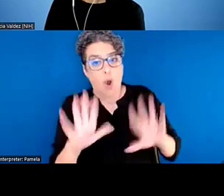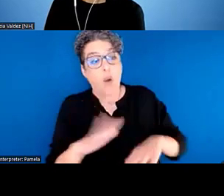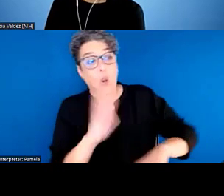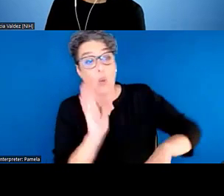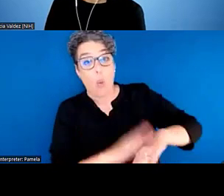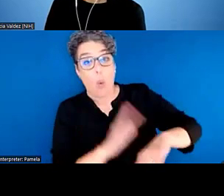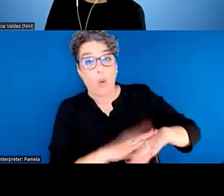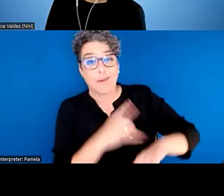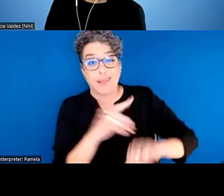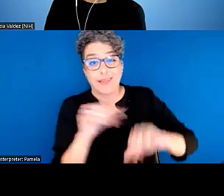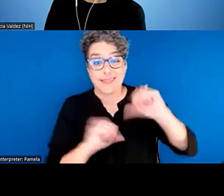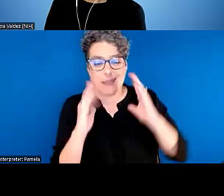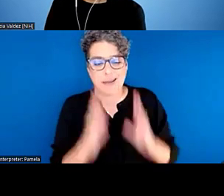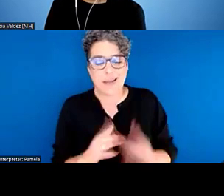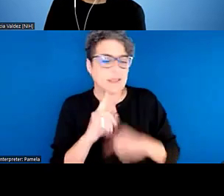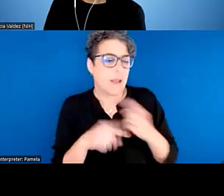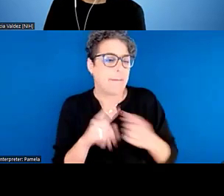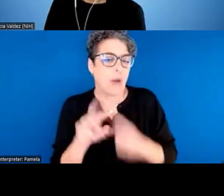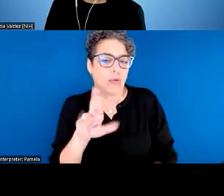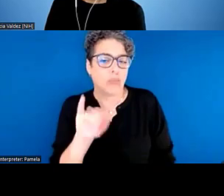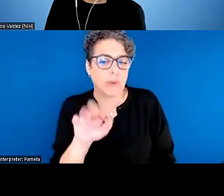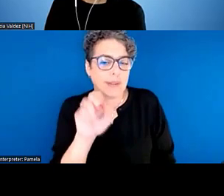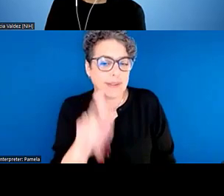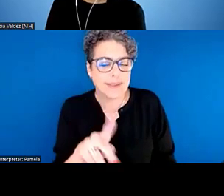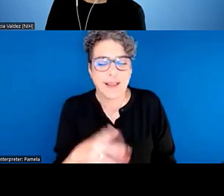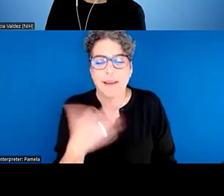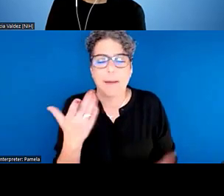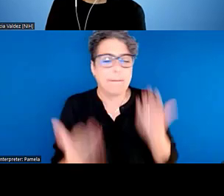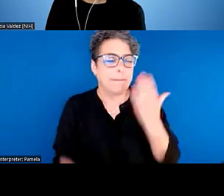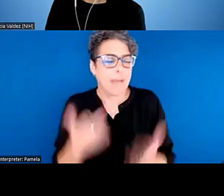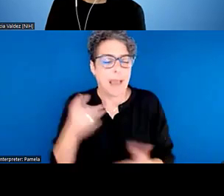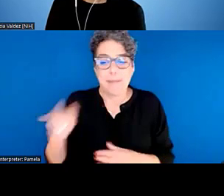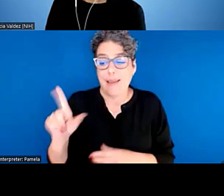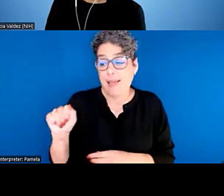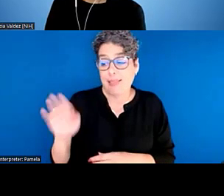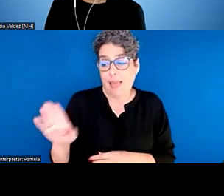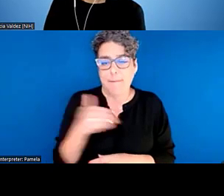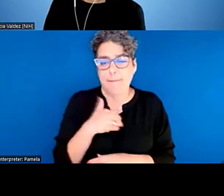So say some lab member is telling that this data are not reliable,